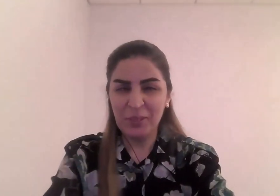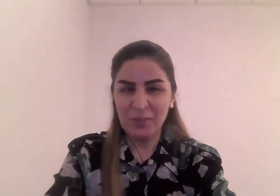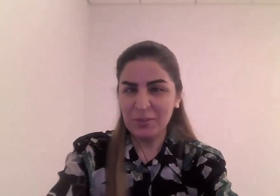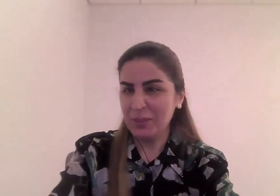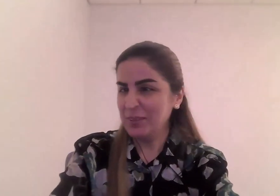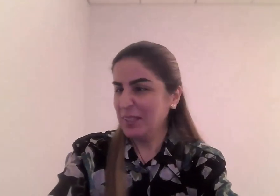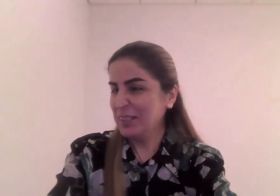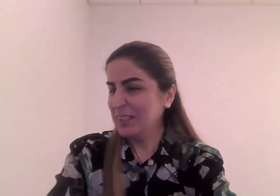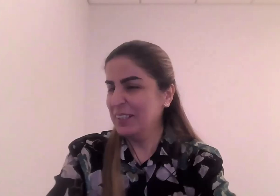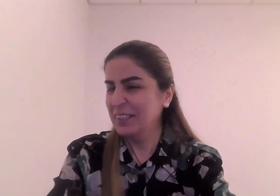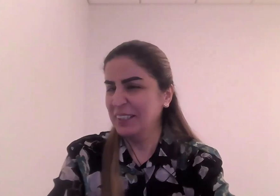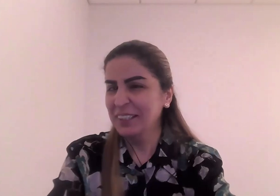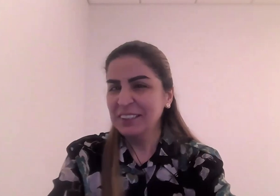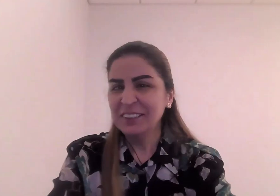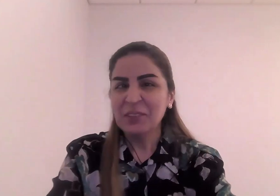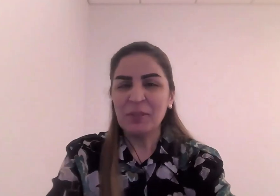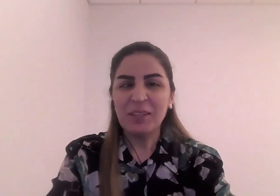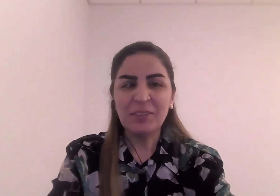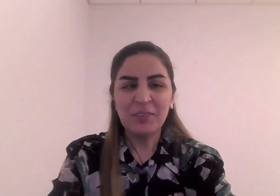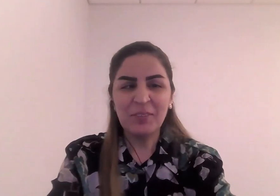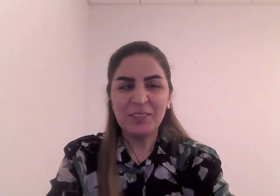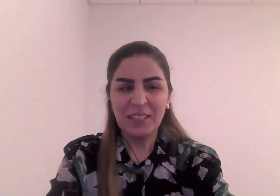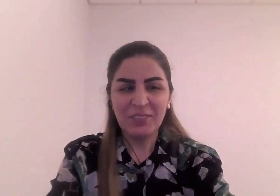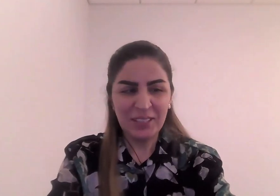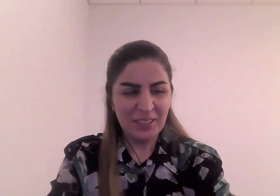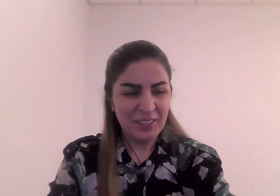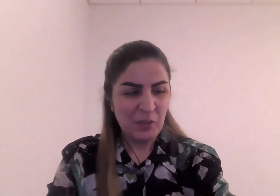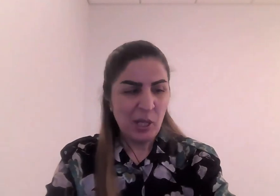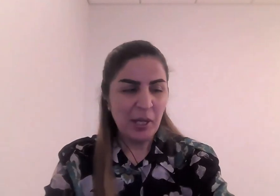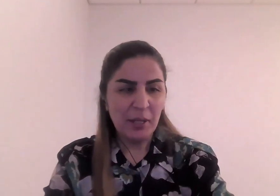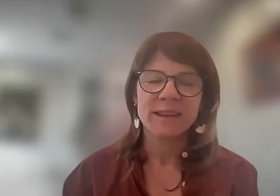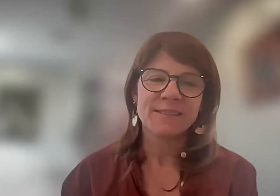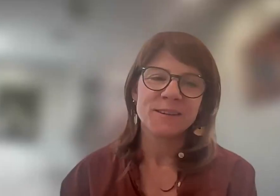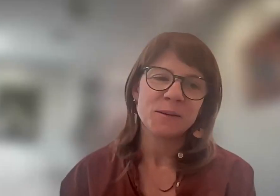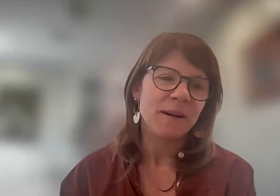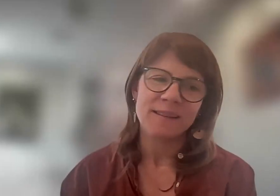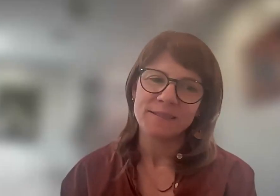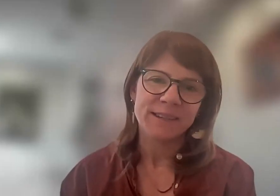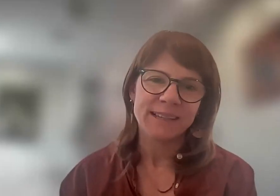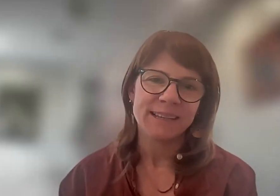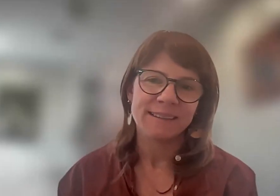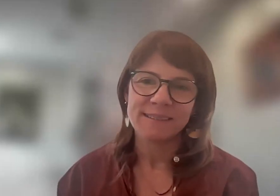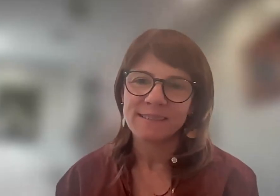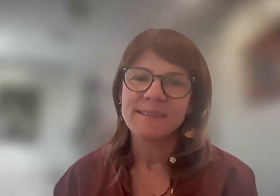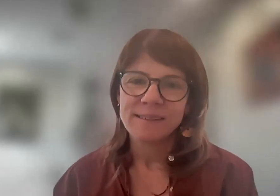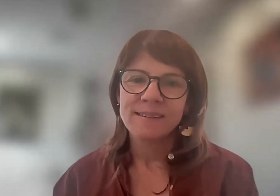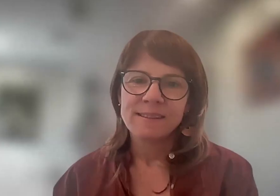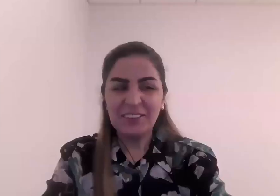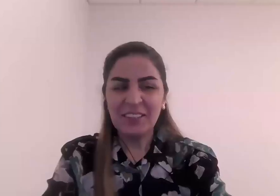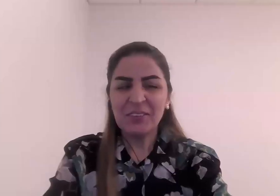comment about that. Thank you so much, Amy. Amy Taylor: No, thanks to you all, really. >> ELHAM YOUSSEFIAN: No, thank you so much. All right,